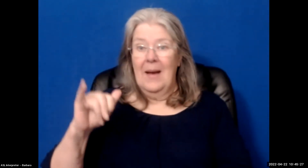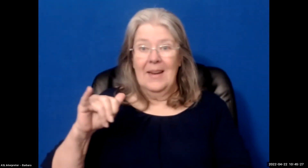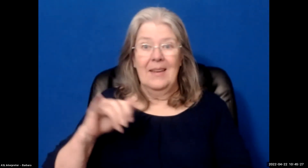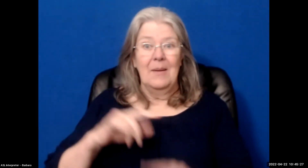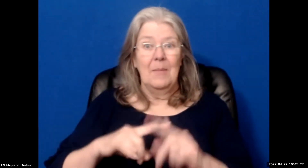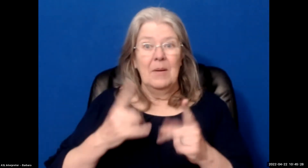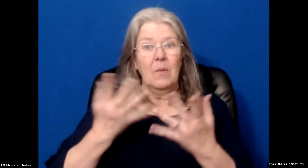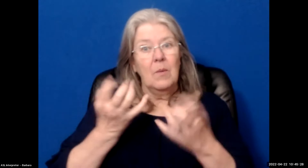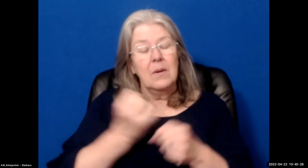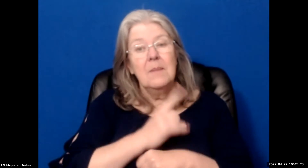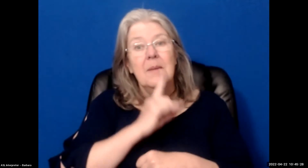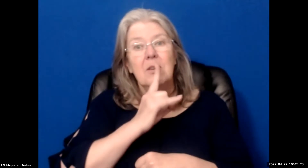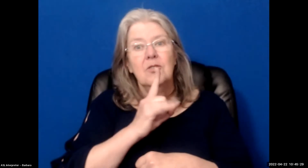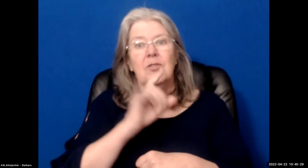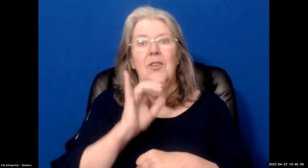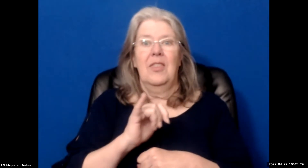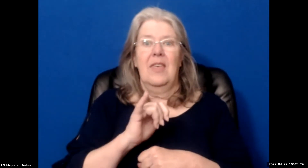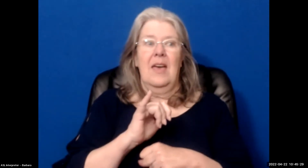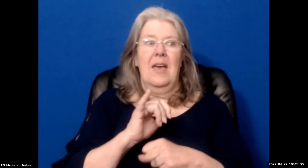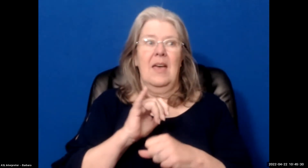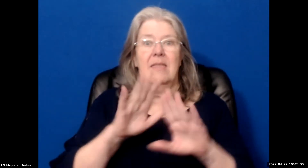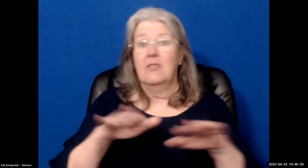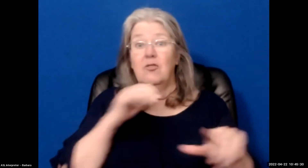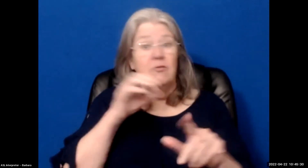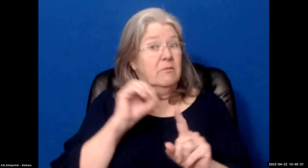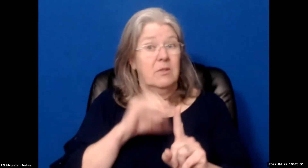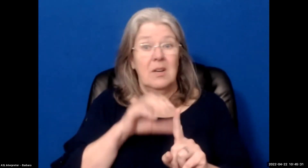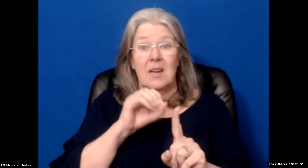comfortable, you know, with so many people not vaccinated, not wearing